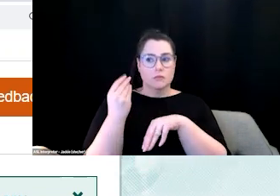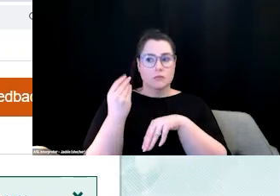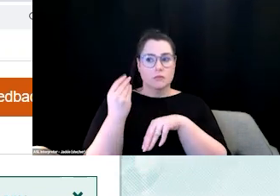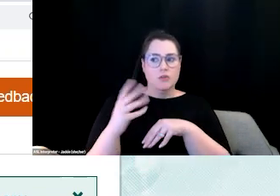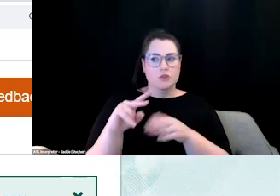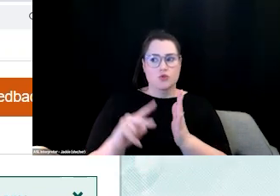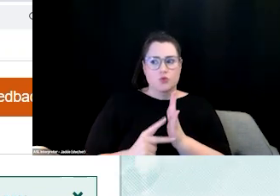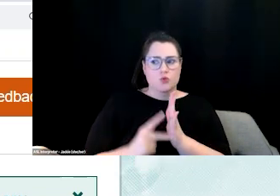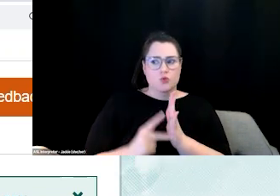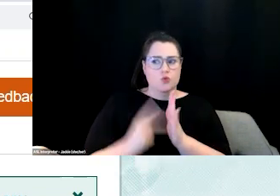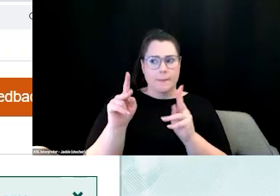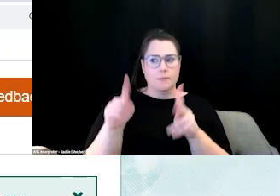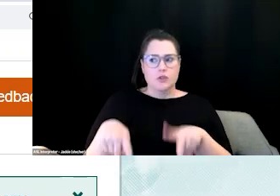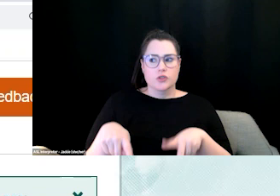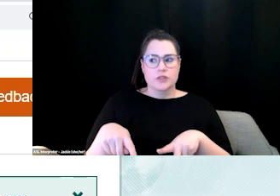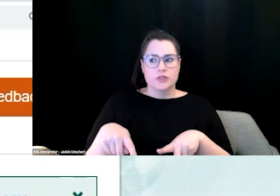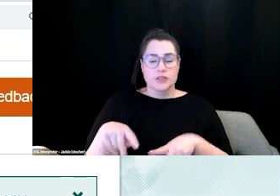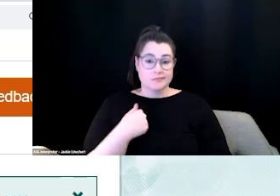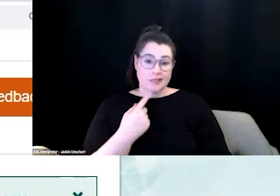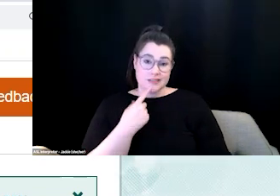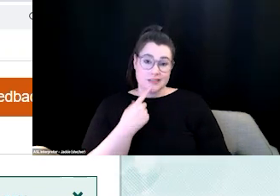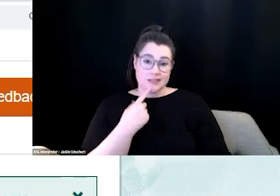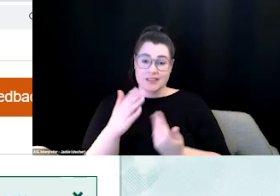I would say the easiest thing to do, especially if they're senior personnel,